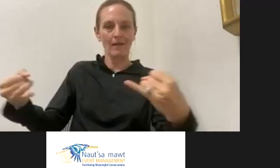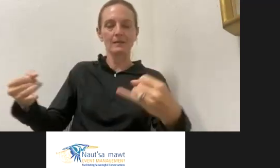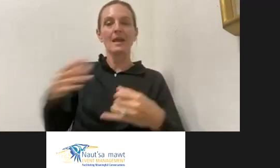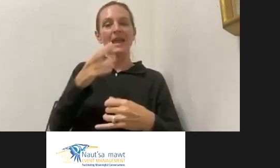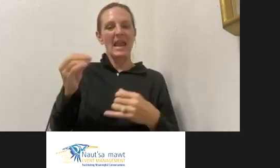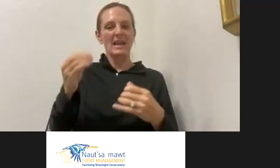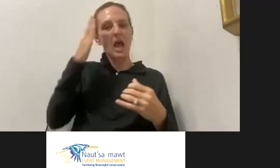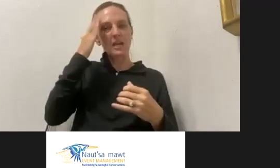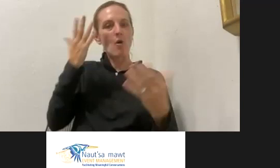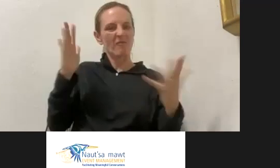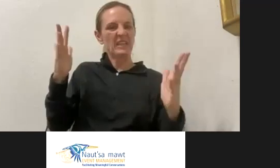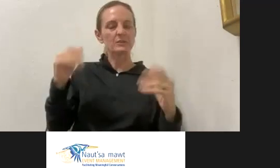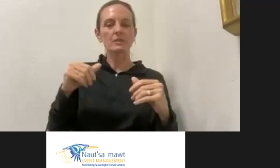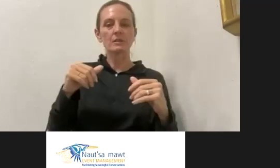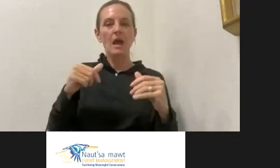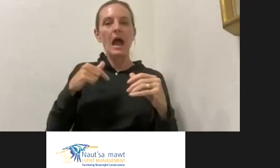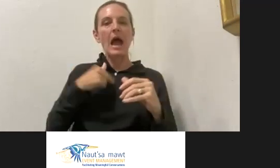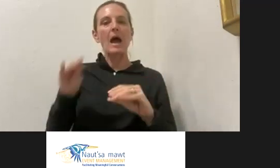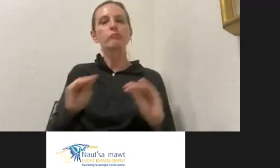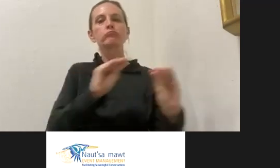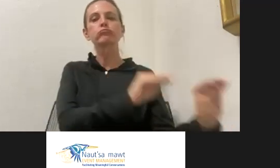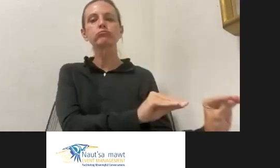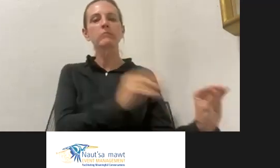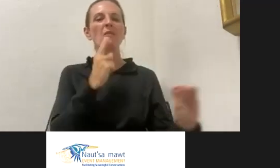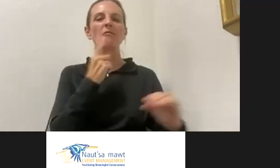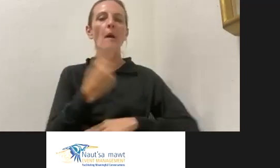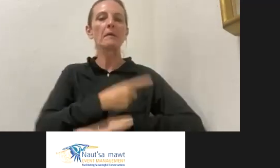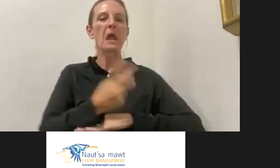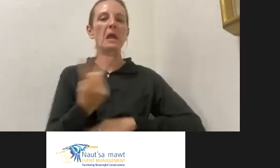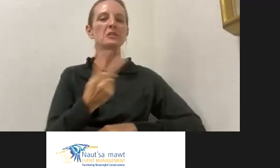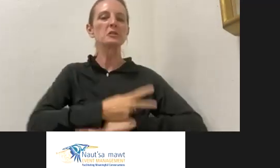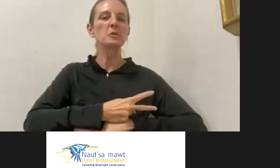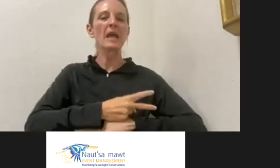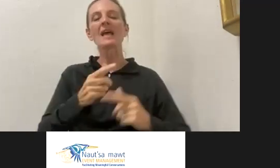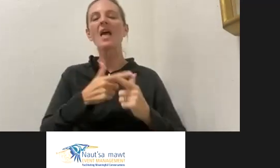sometimes I just leave it aside for a day or two, look at it a couple days later with fresh eyes,